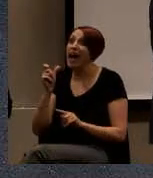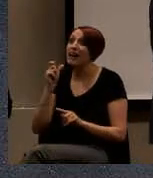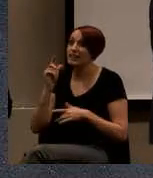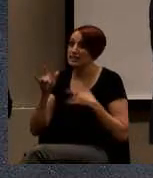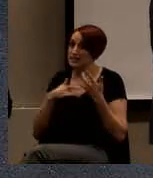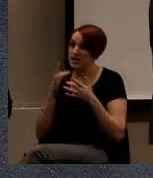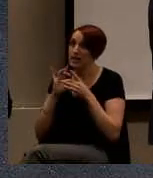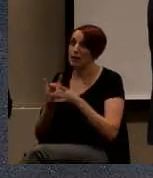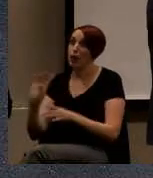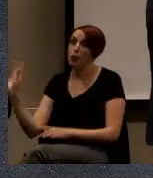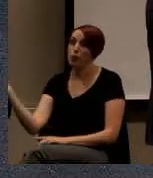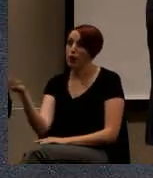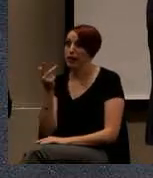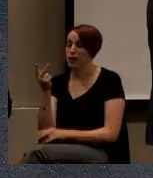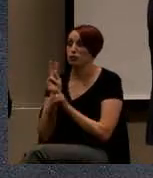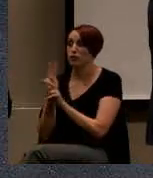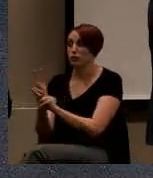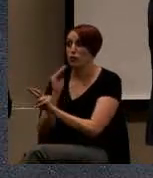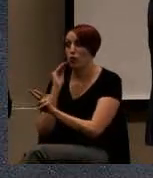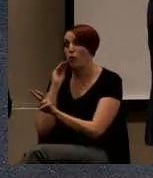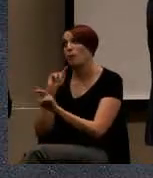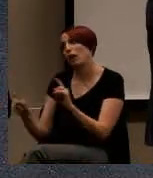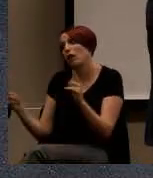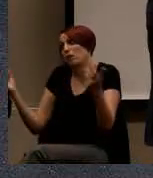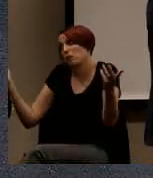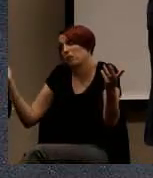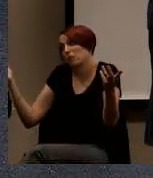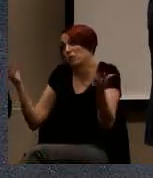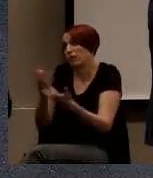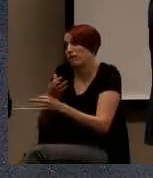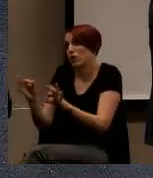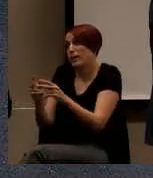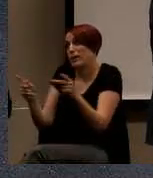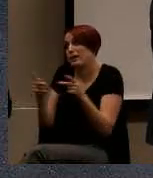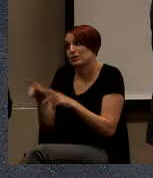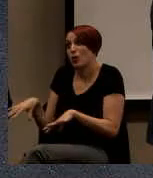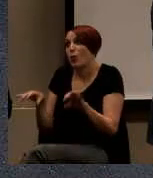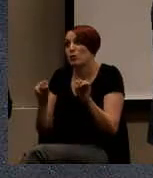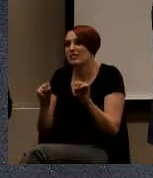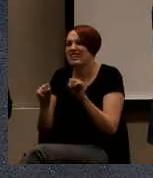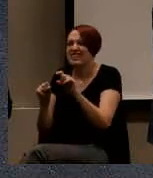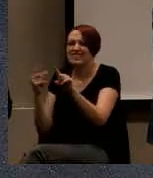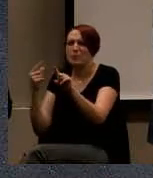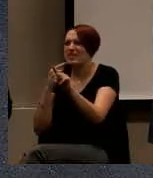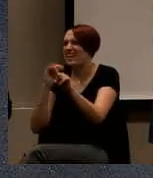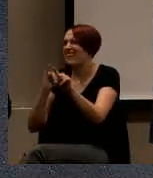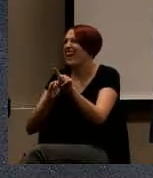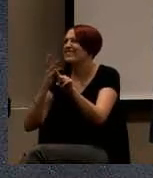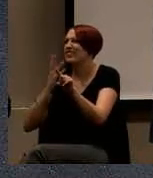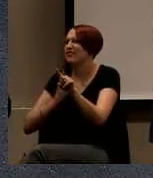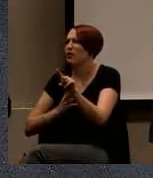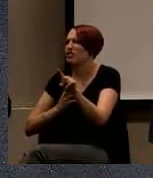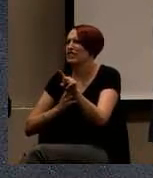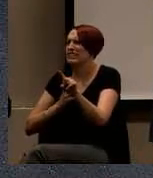They did the Car Fit in a funeral home. That's poor form.